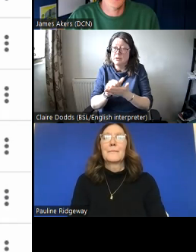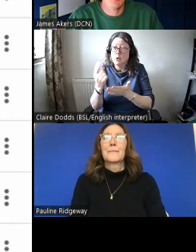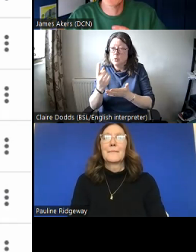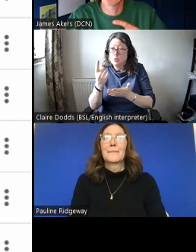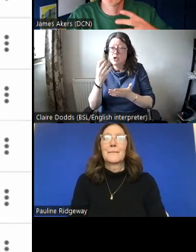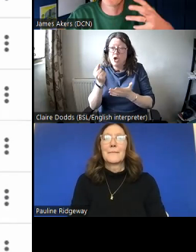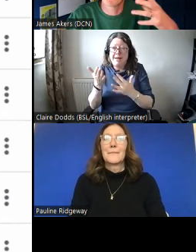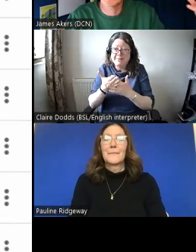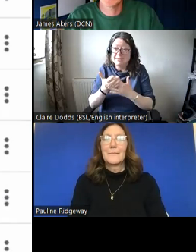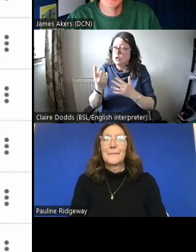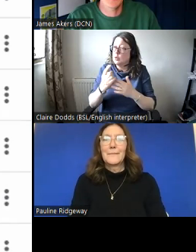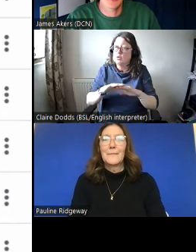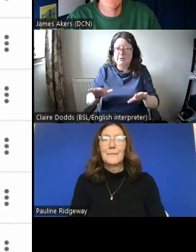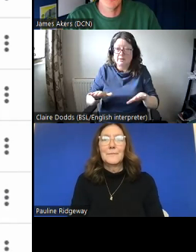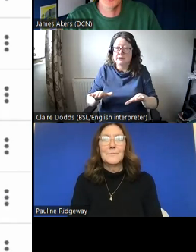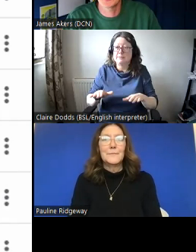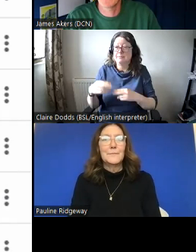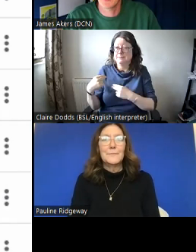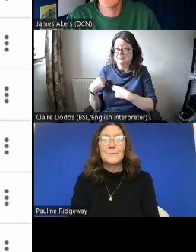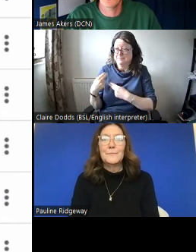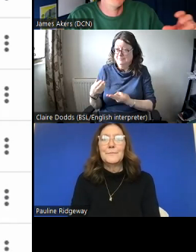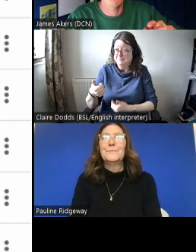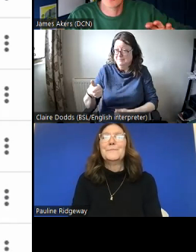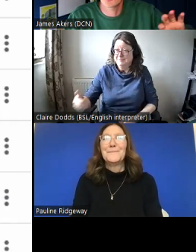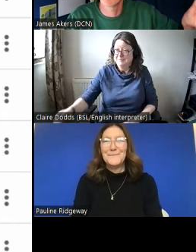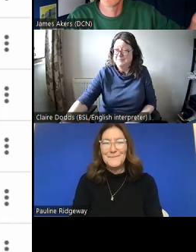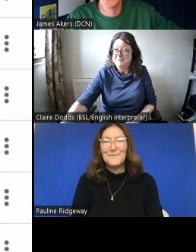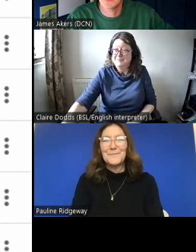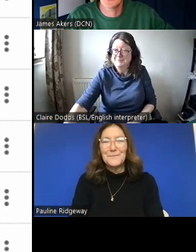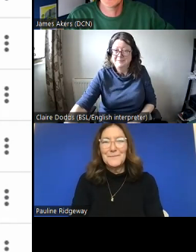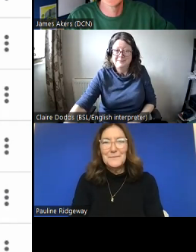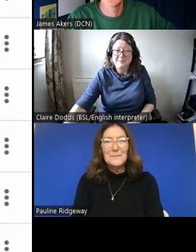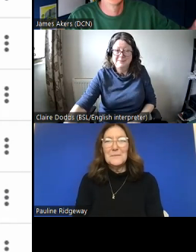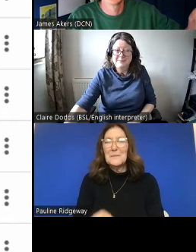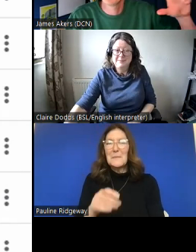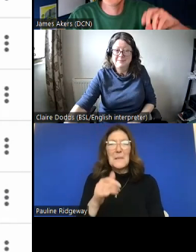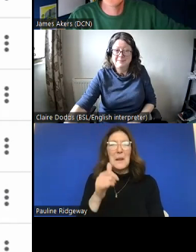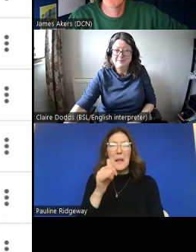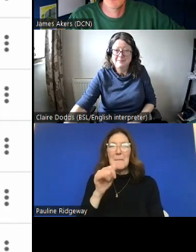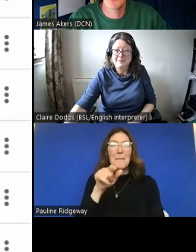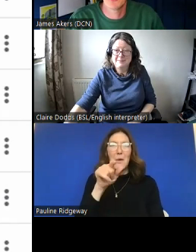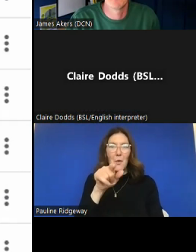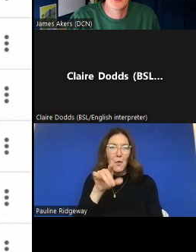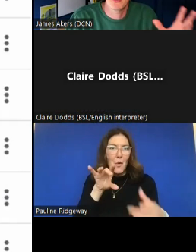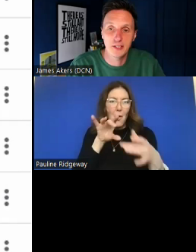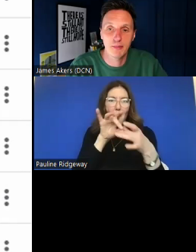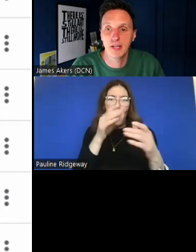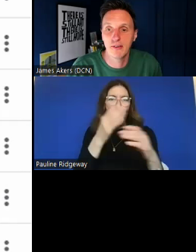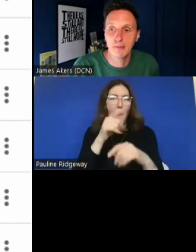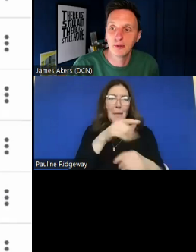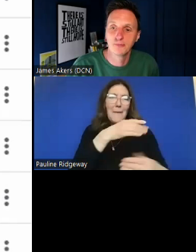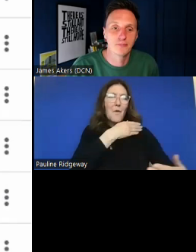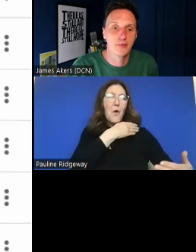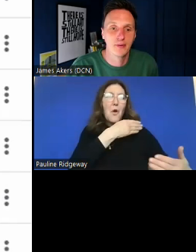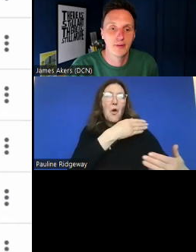There might be some legacy users in there that you've not worked with for ages. You can just remove them. They don't need to be there anymore.